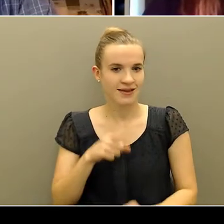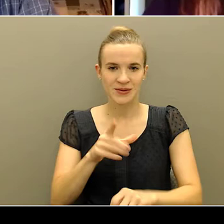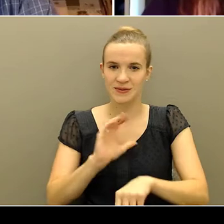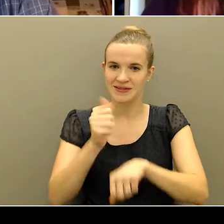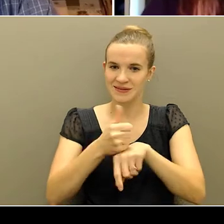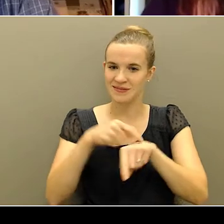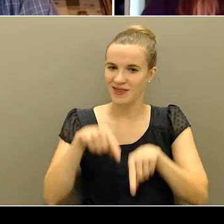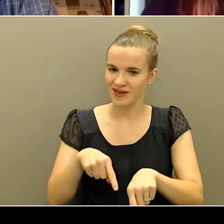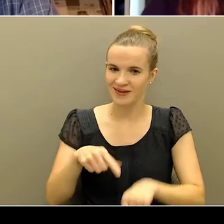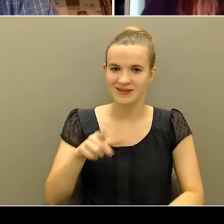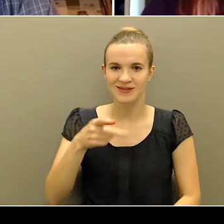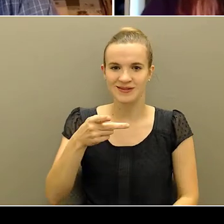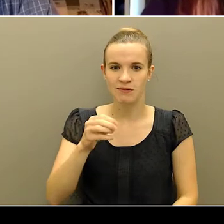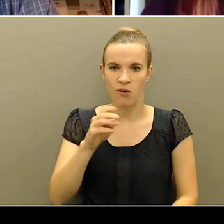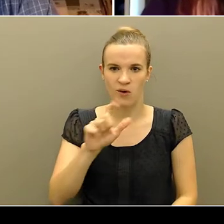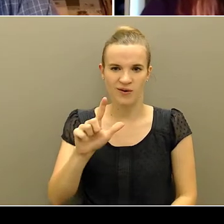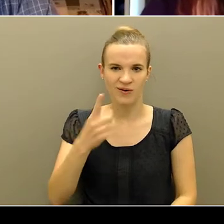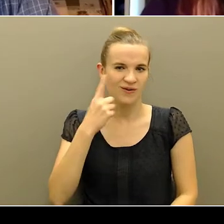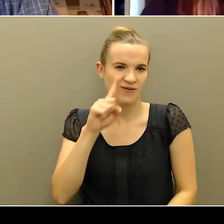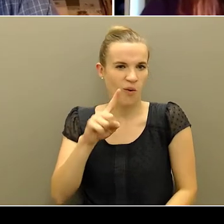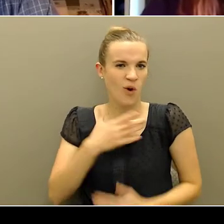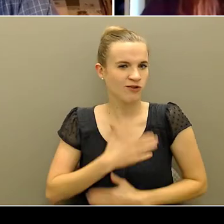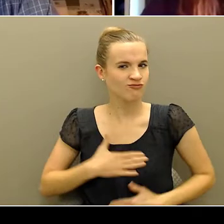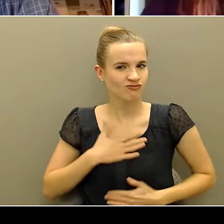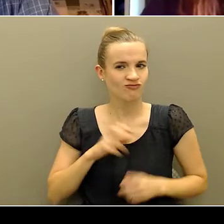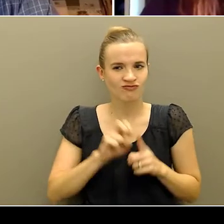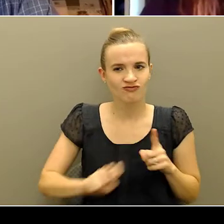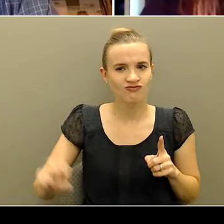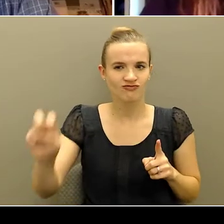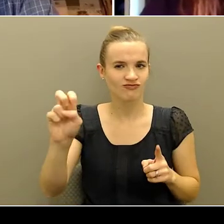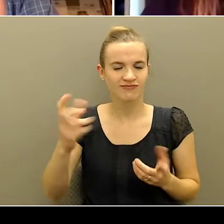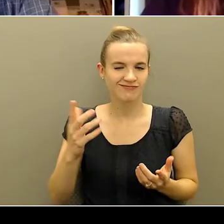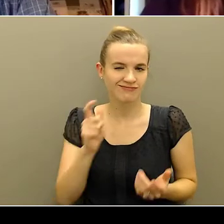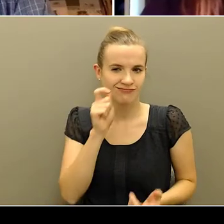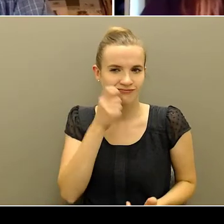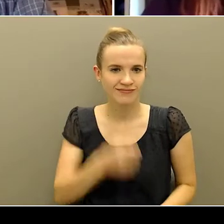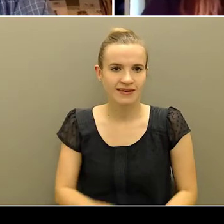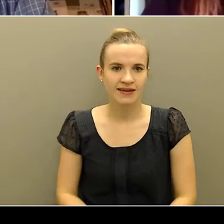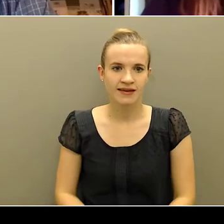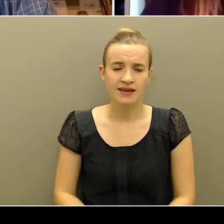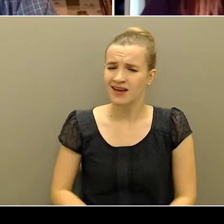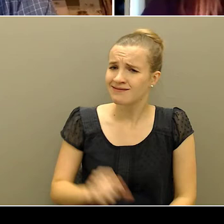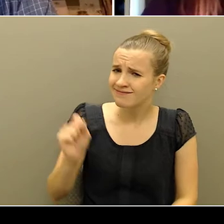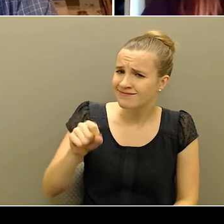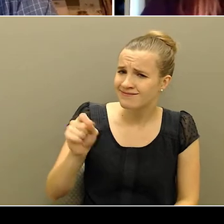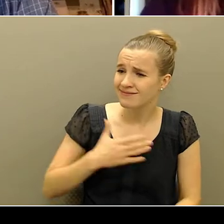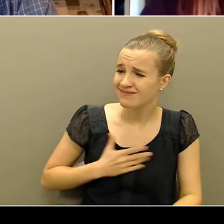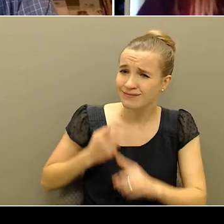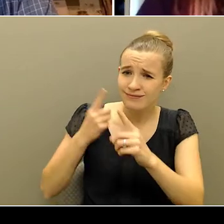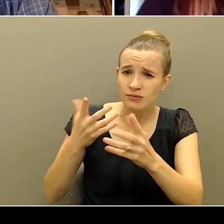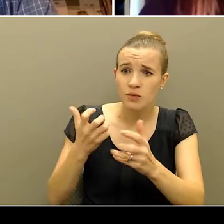adventure, I guess, you know, is one way to put it. Ashley: Definitely, just to get out there and you know, experience the world.